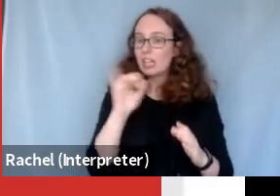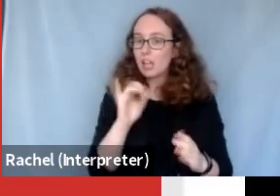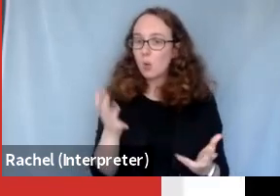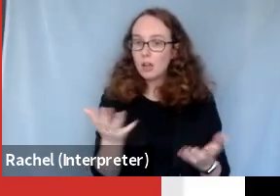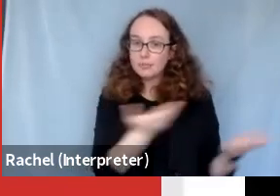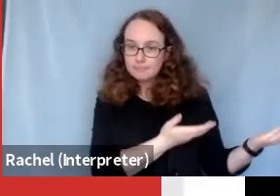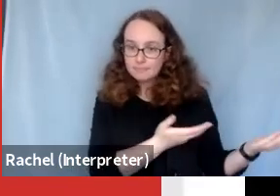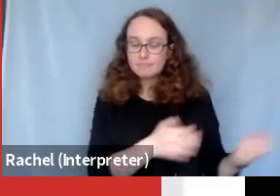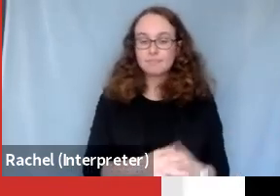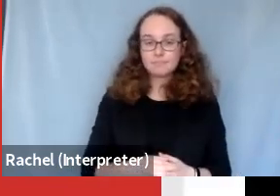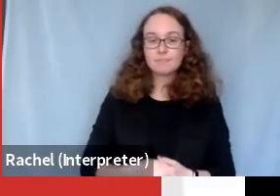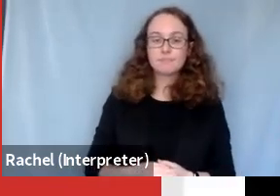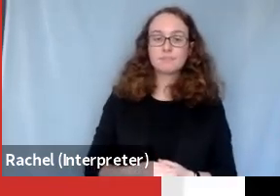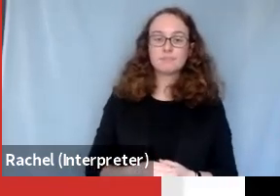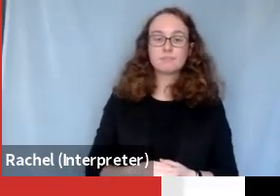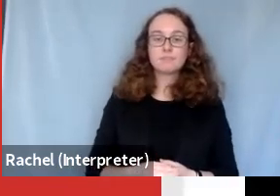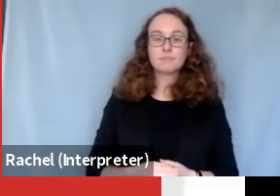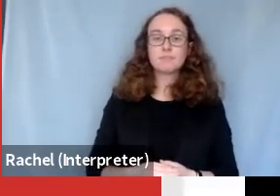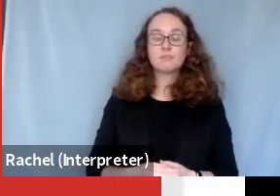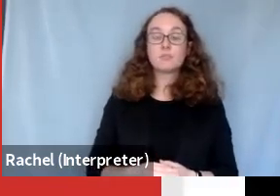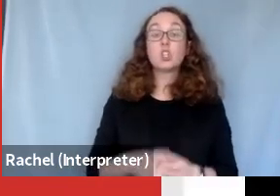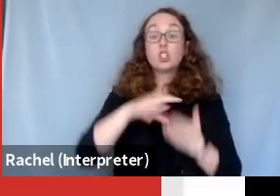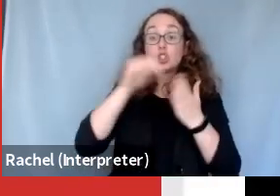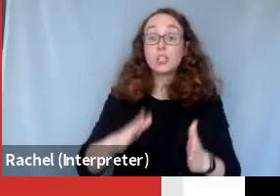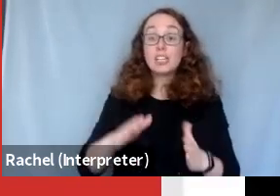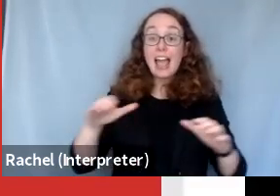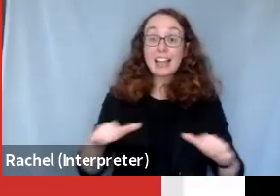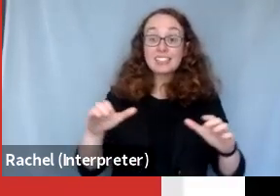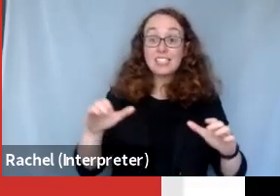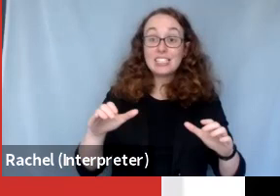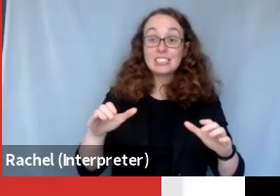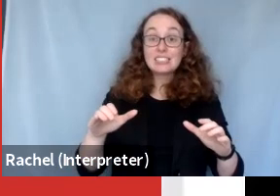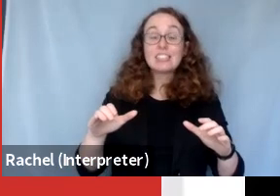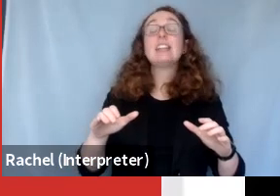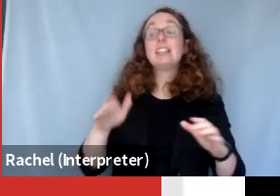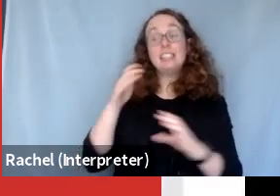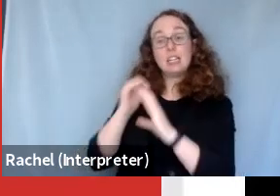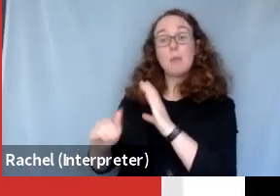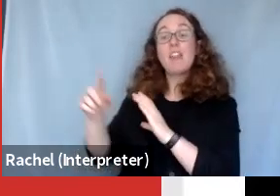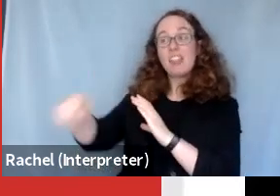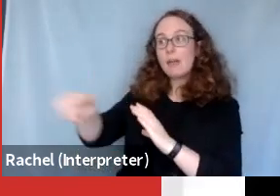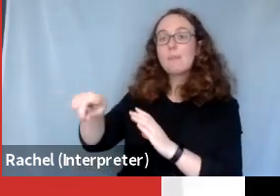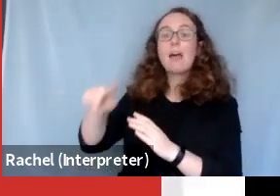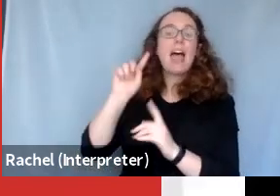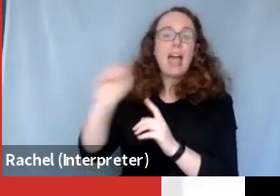So the Student Activities at Fresno City college that's where you guys can email for student ID cards, and then your student email ,the format